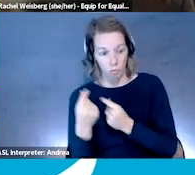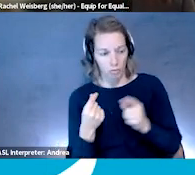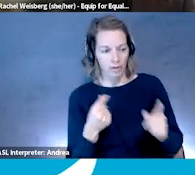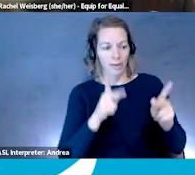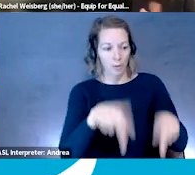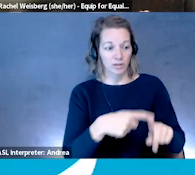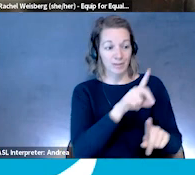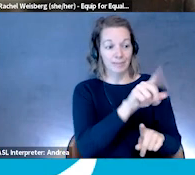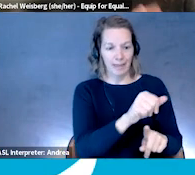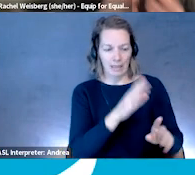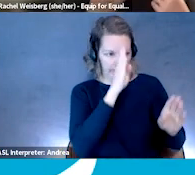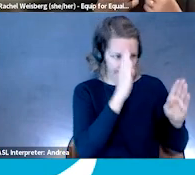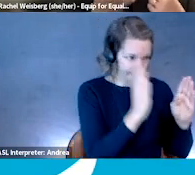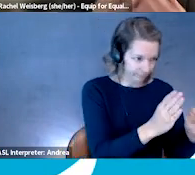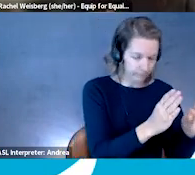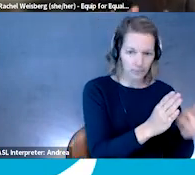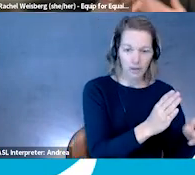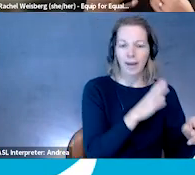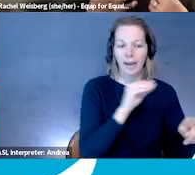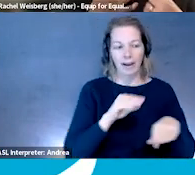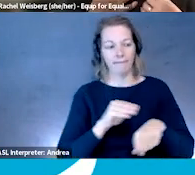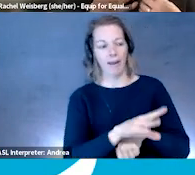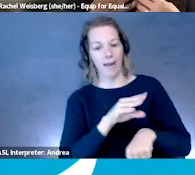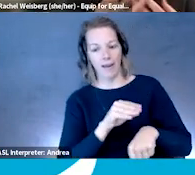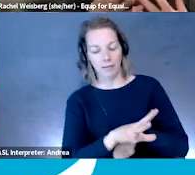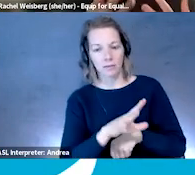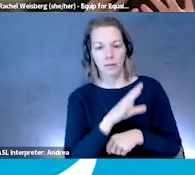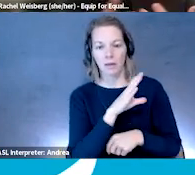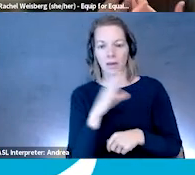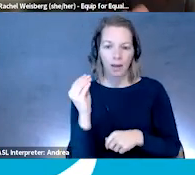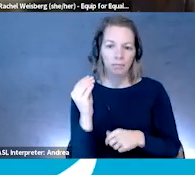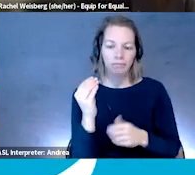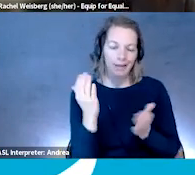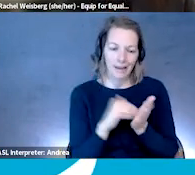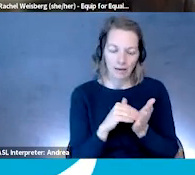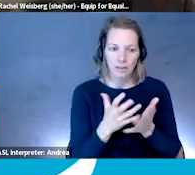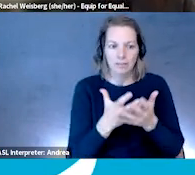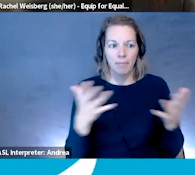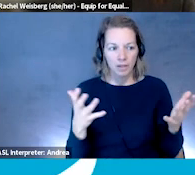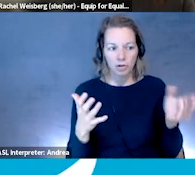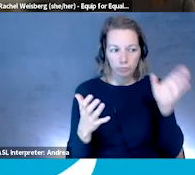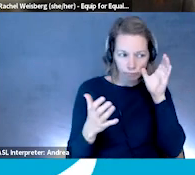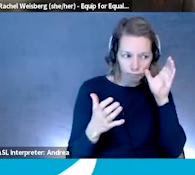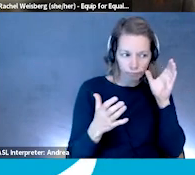GUARDIANSHIP. AS LAWYERS, OUR GOAL IS TO TAKE DIRECTION FROM